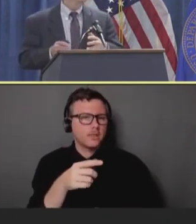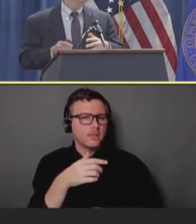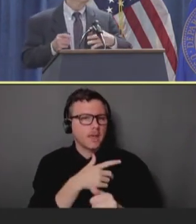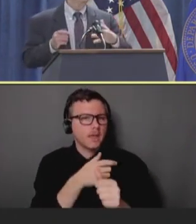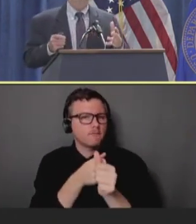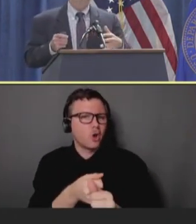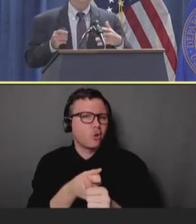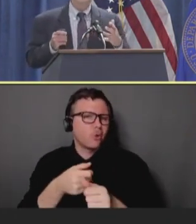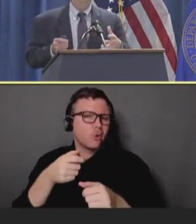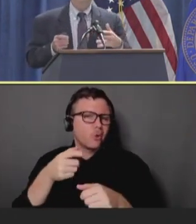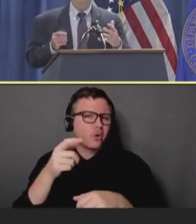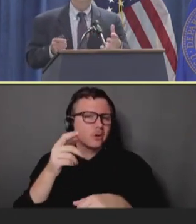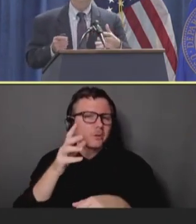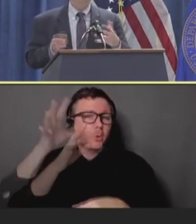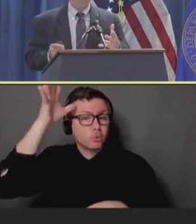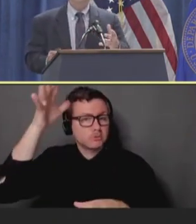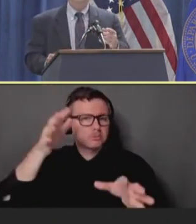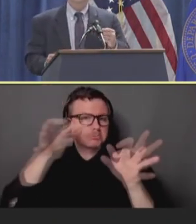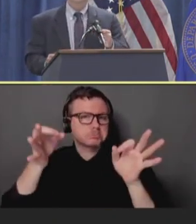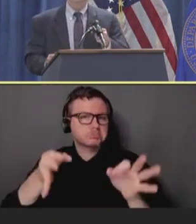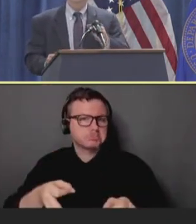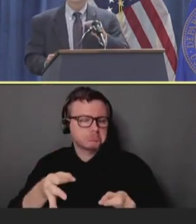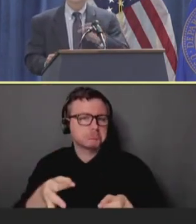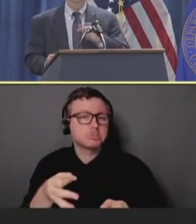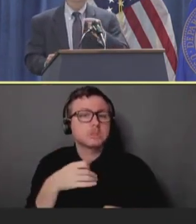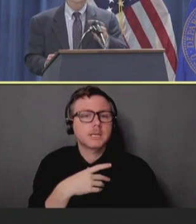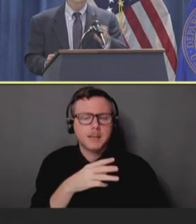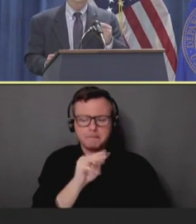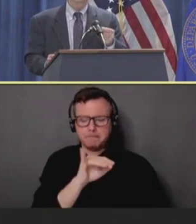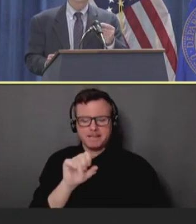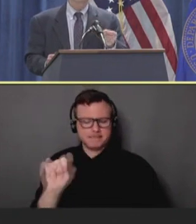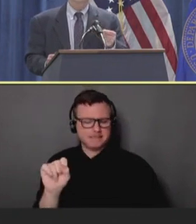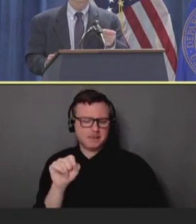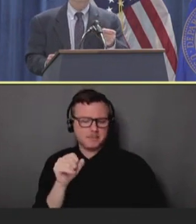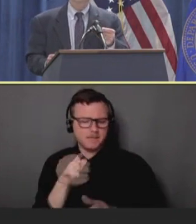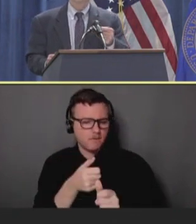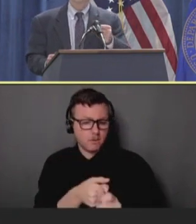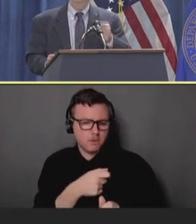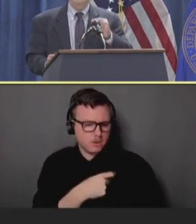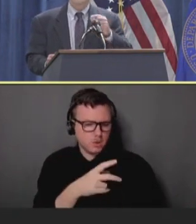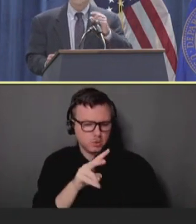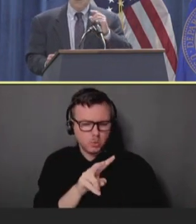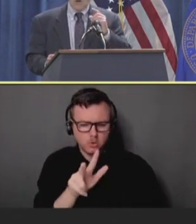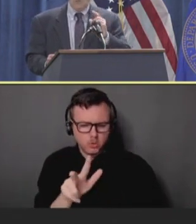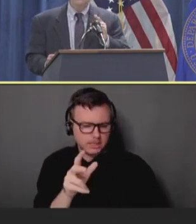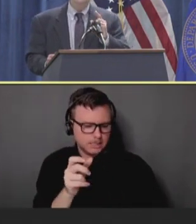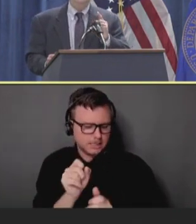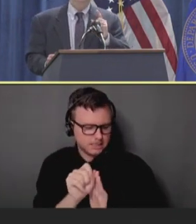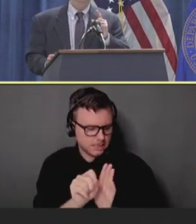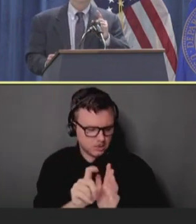And Mississippi basically followed this it's one of two or three states that only has medical